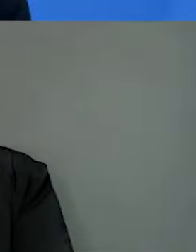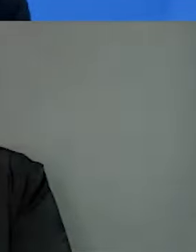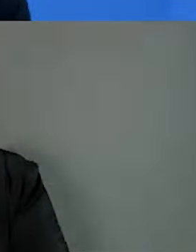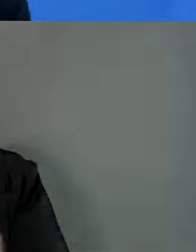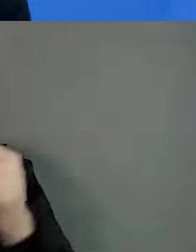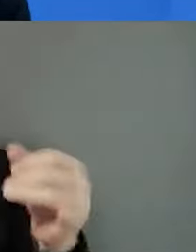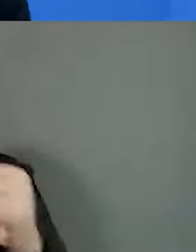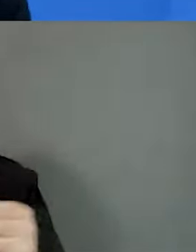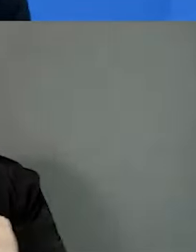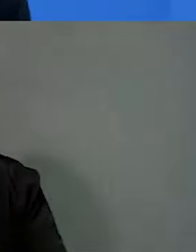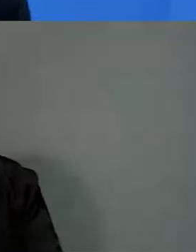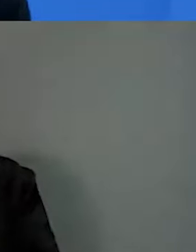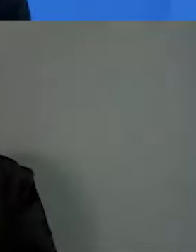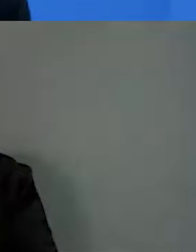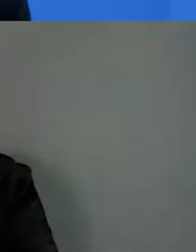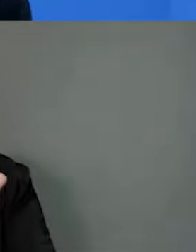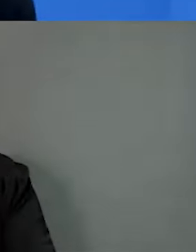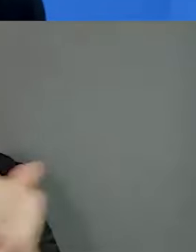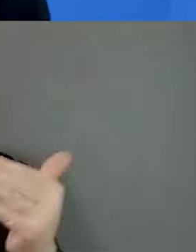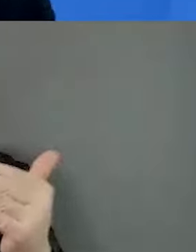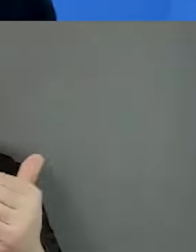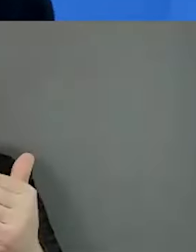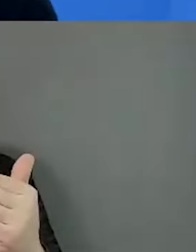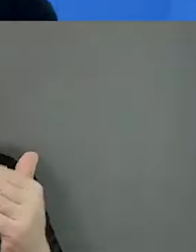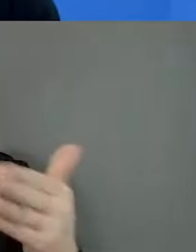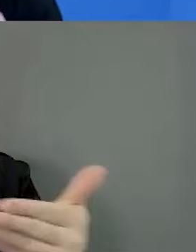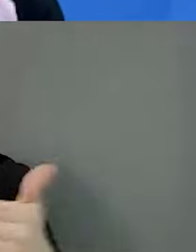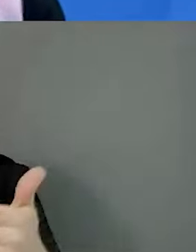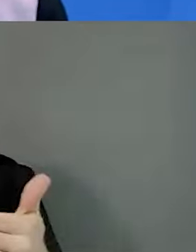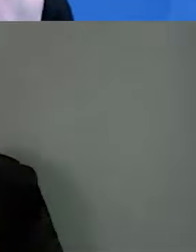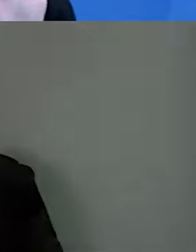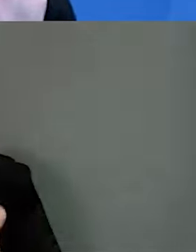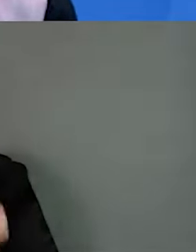a one page document up to one page, which will be compliance check.